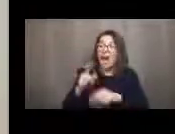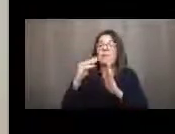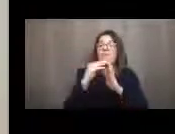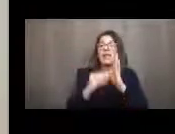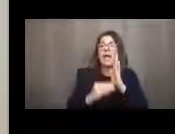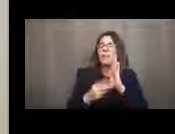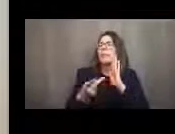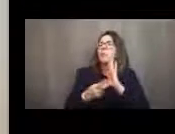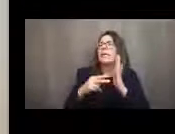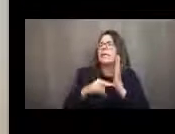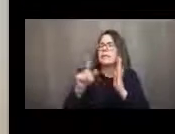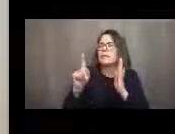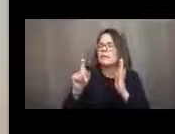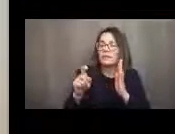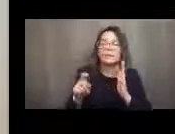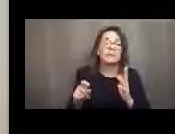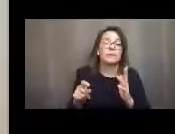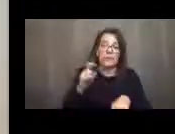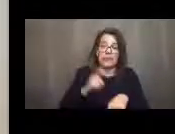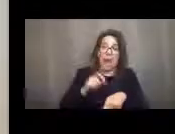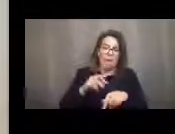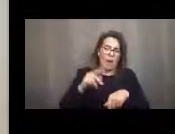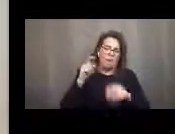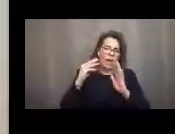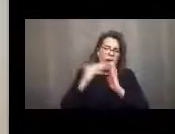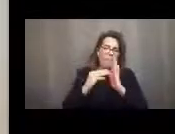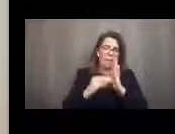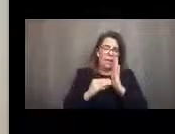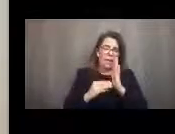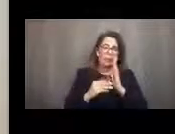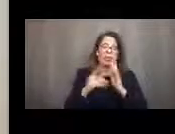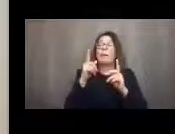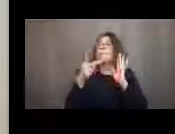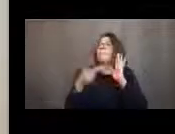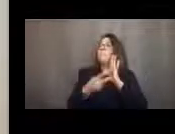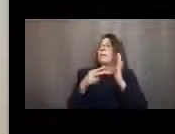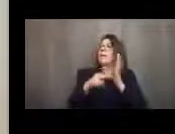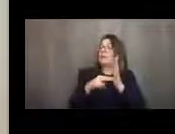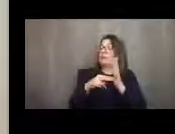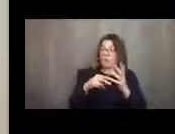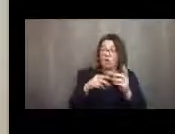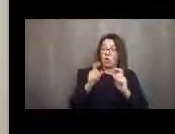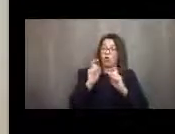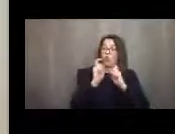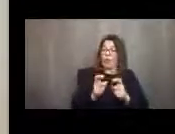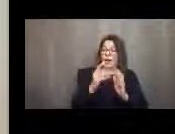And what we clarified is that every time an Investigator submits a grant application to NIH,